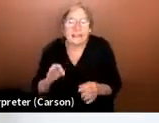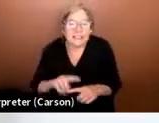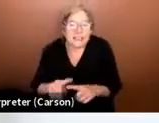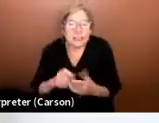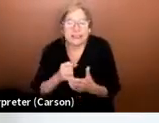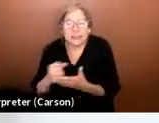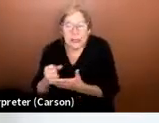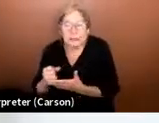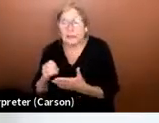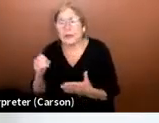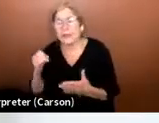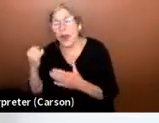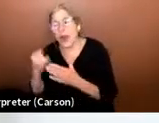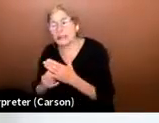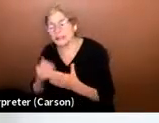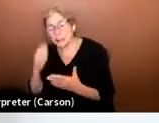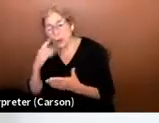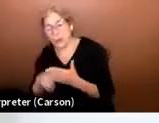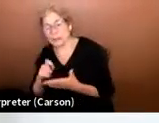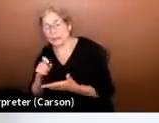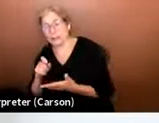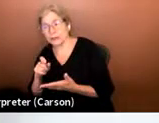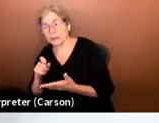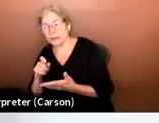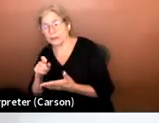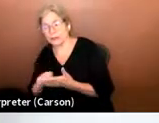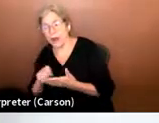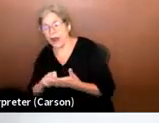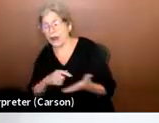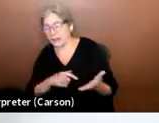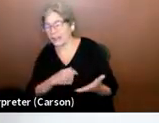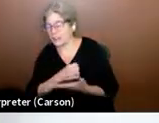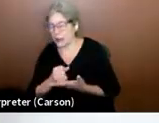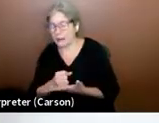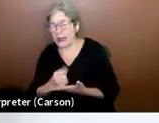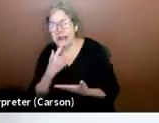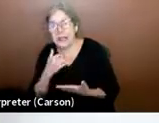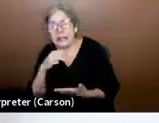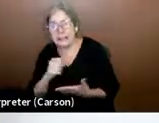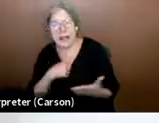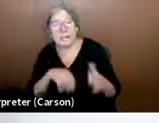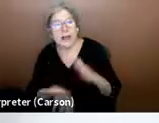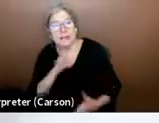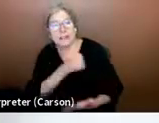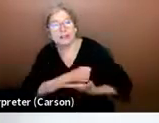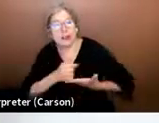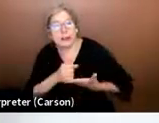. That is my ticket. Yes, I found the scripts. I found these authors. If I can get